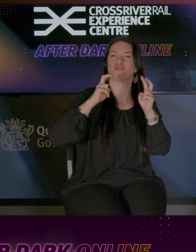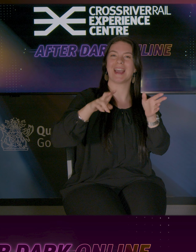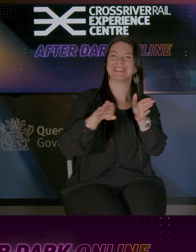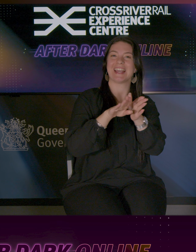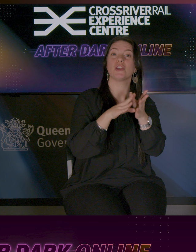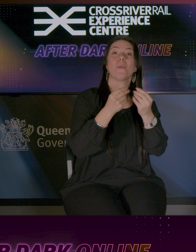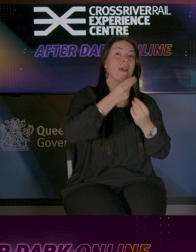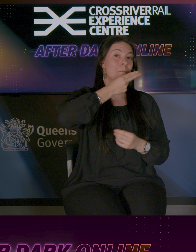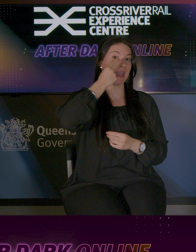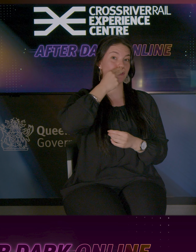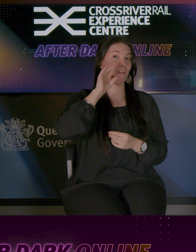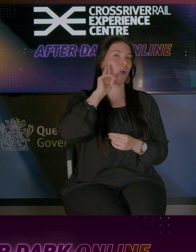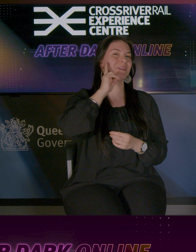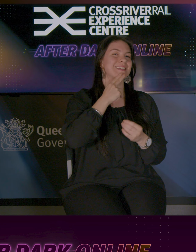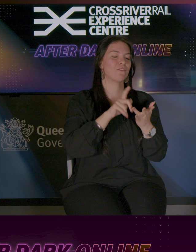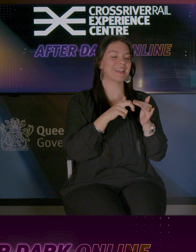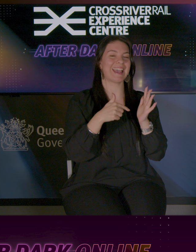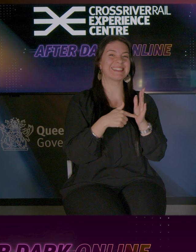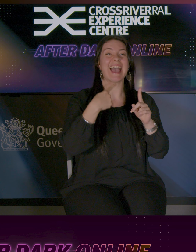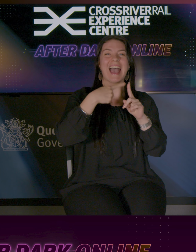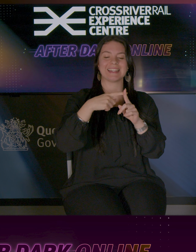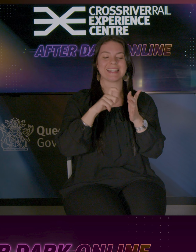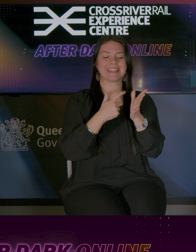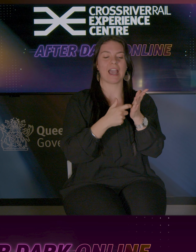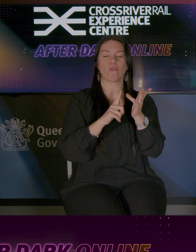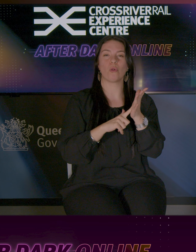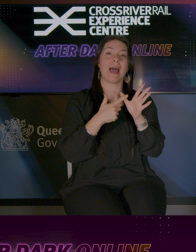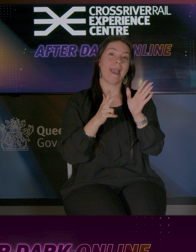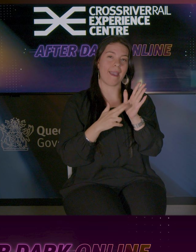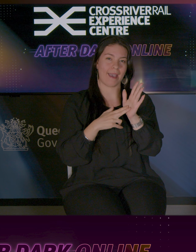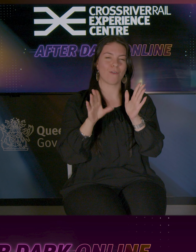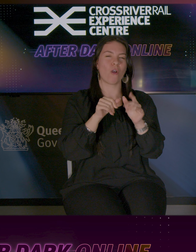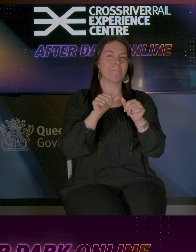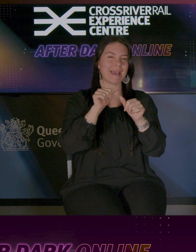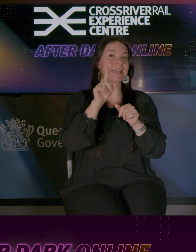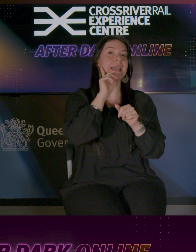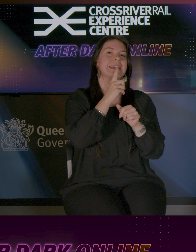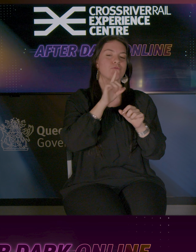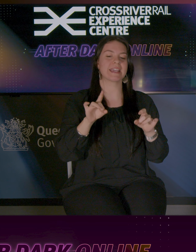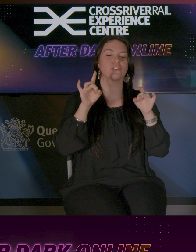from better here in Australia to figure out how we could improve station design for people with low